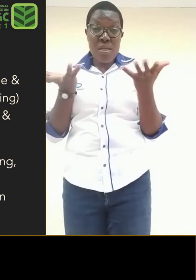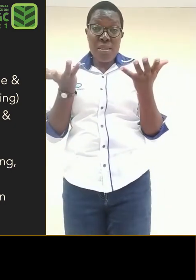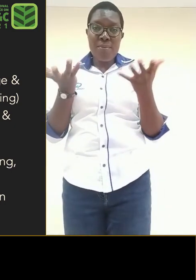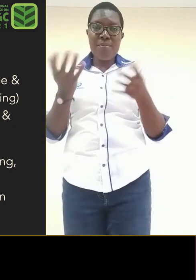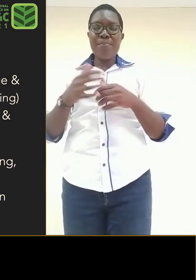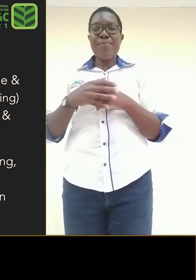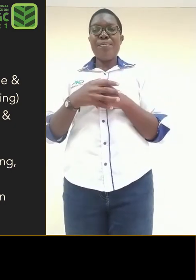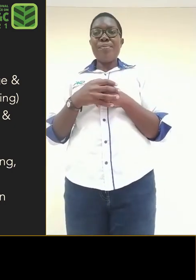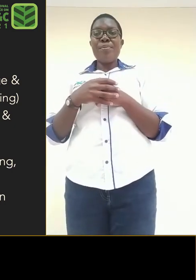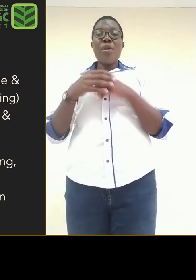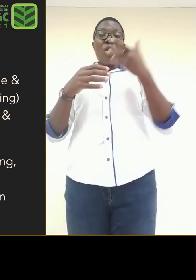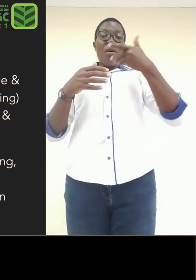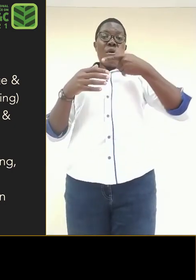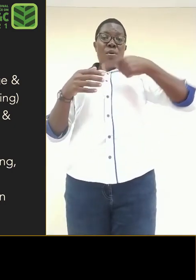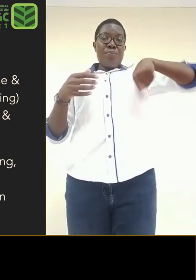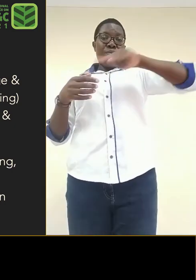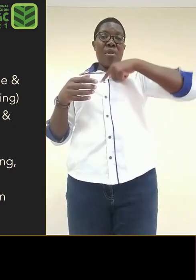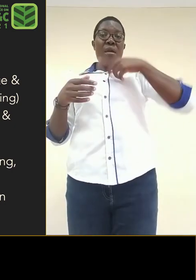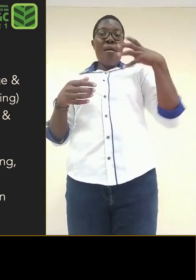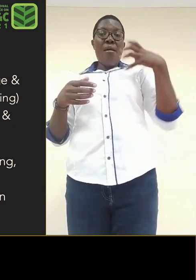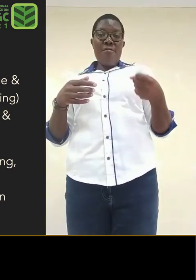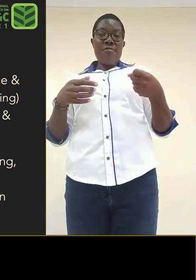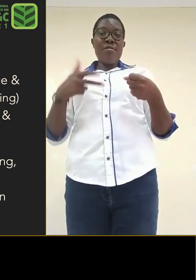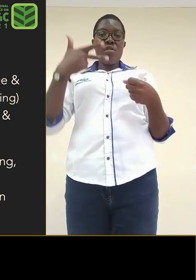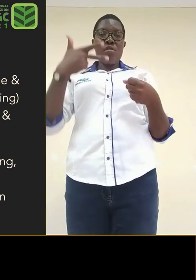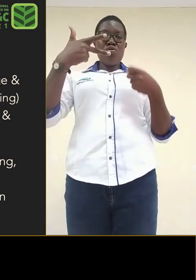...involves three things: